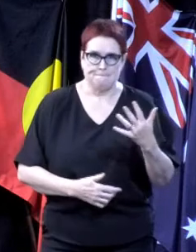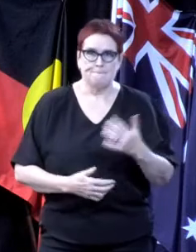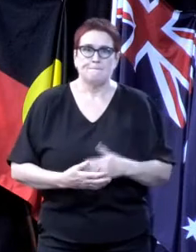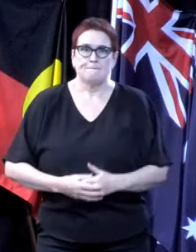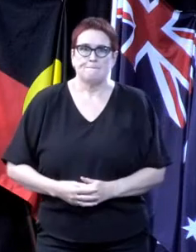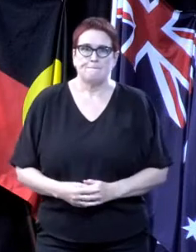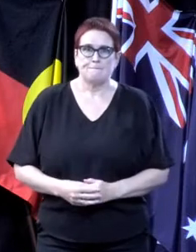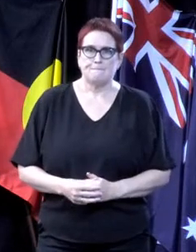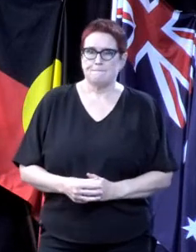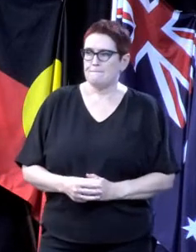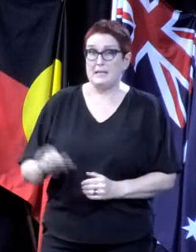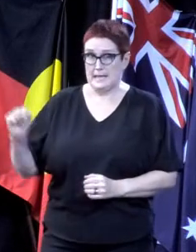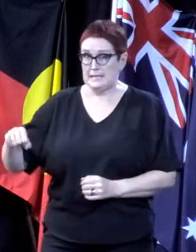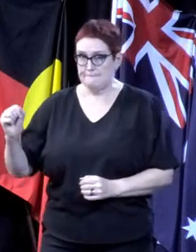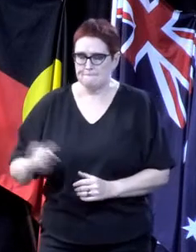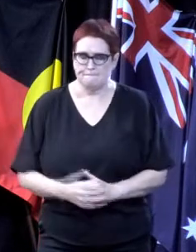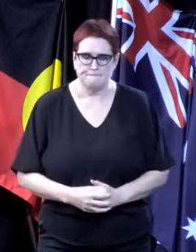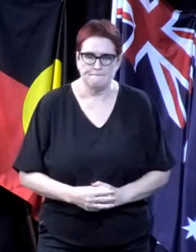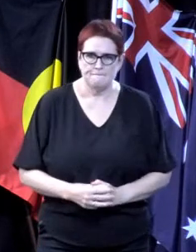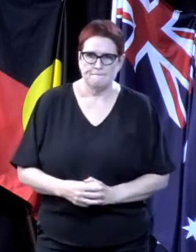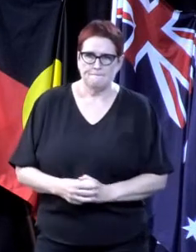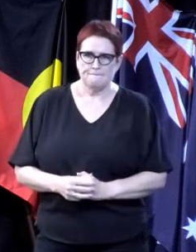(WHISPERING)